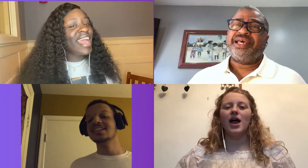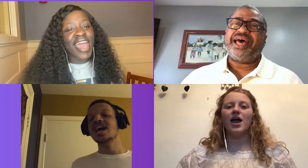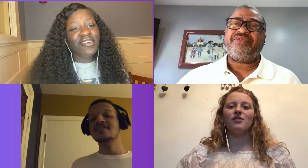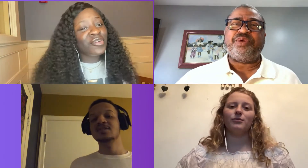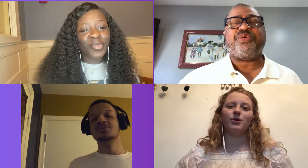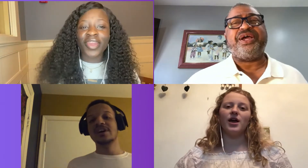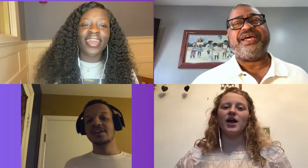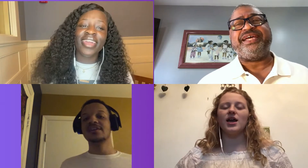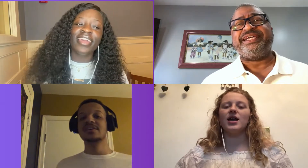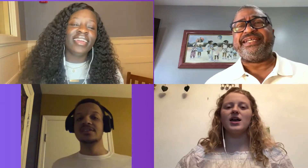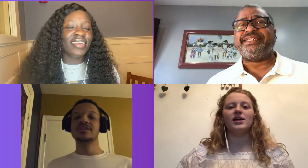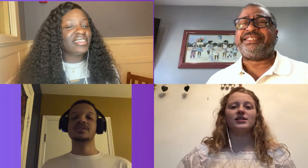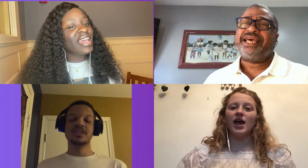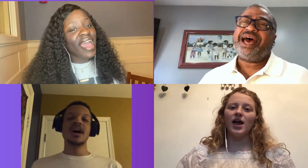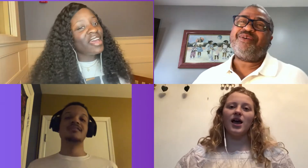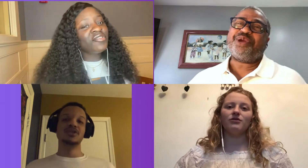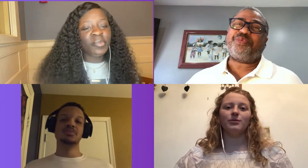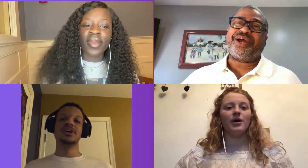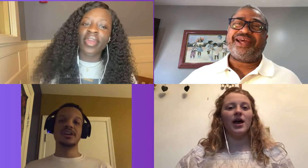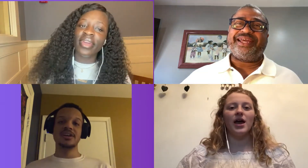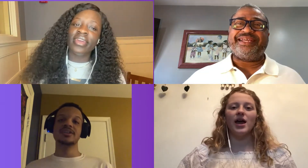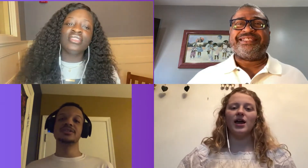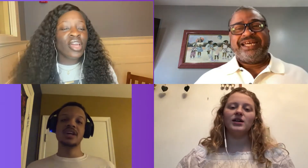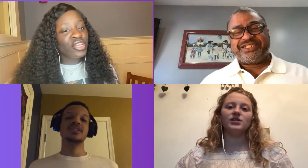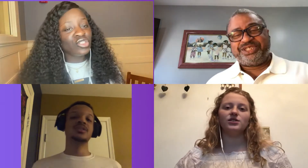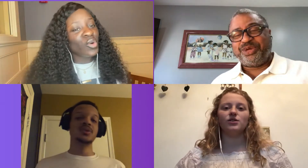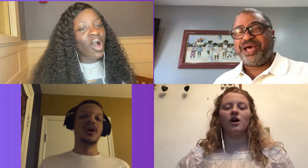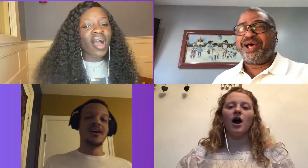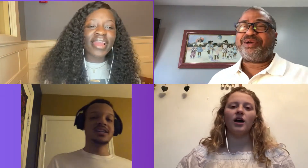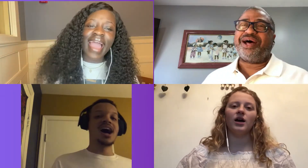Every praise, every praise is to our God